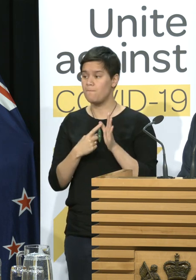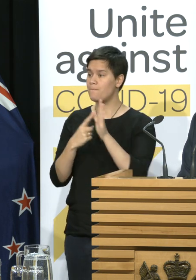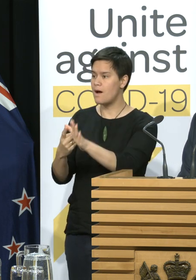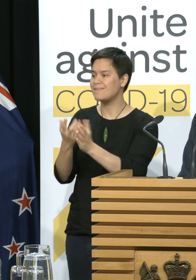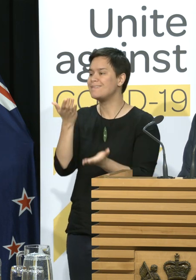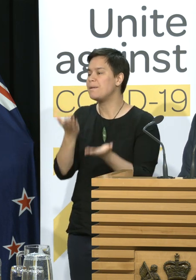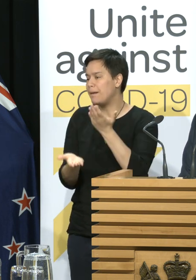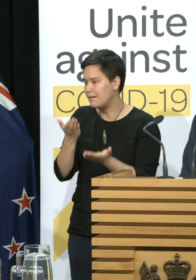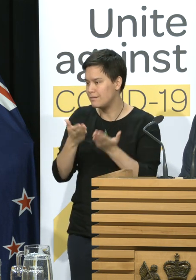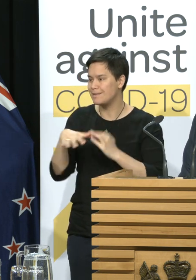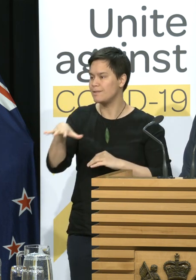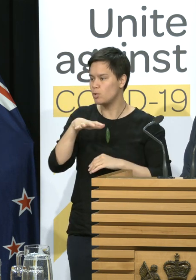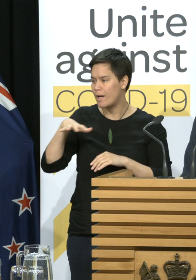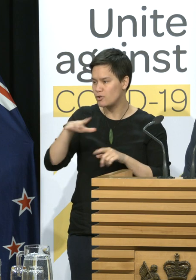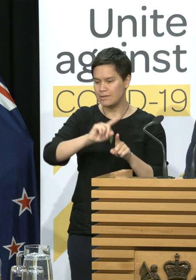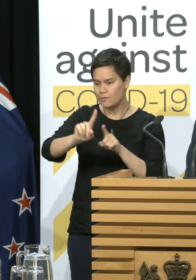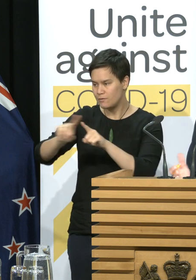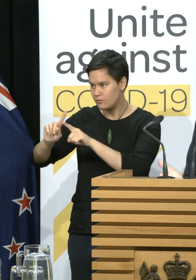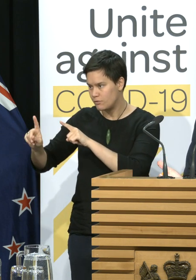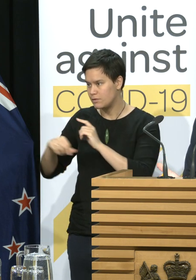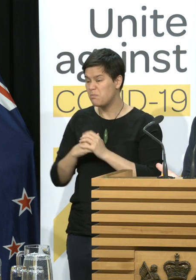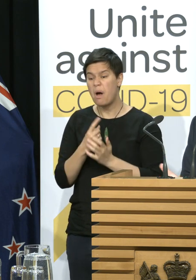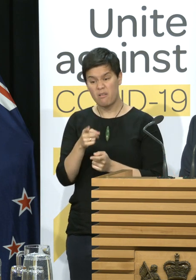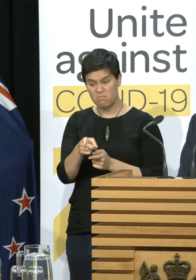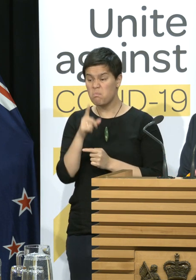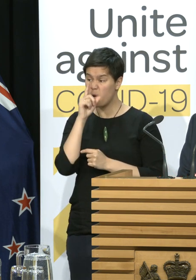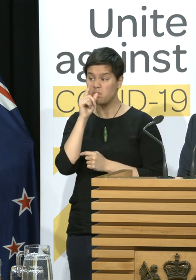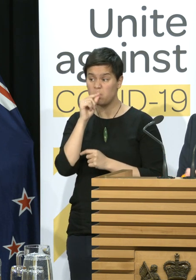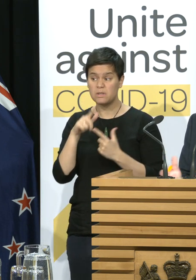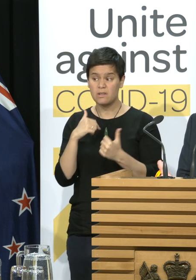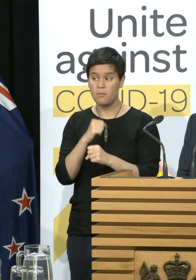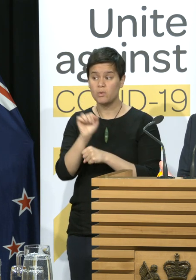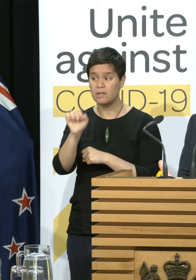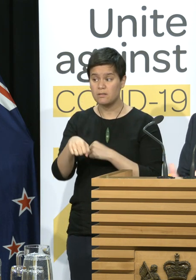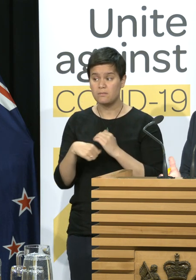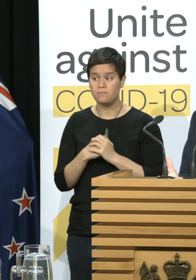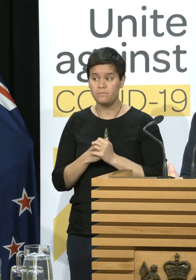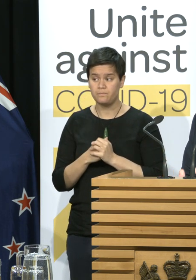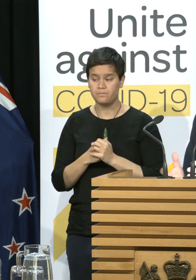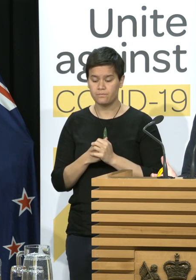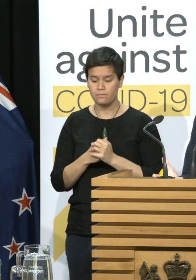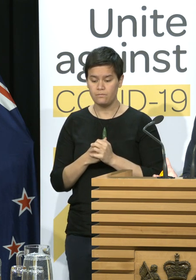but that may well be the case. And as I said earlier on, weather events and other events